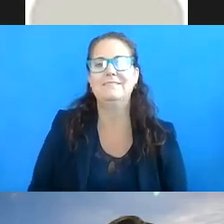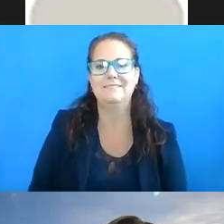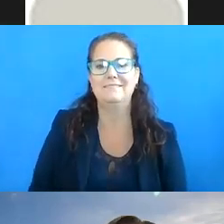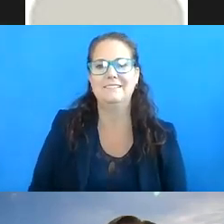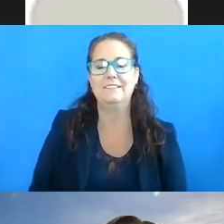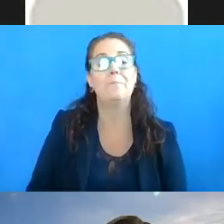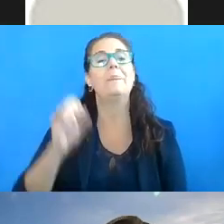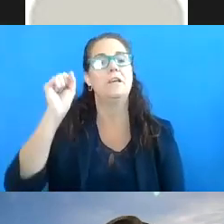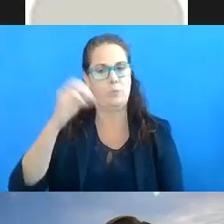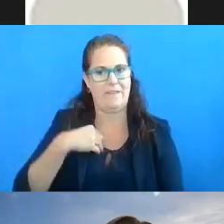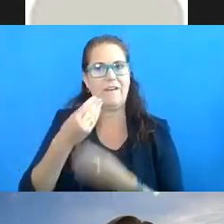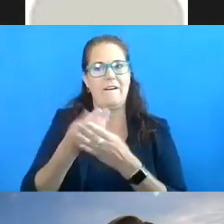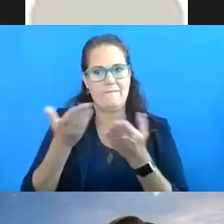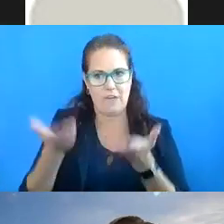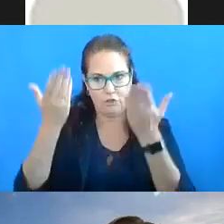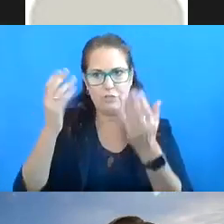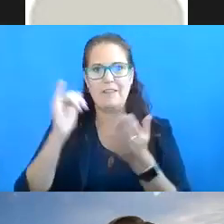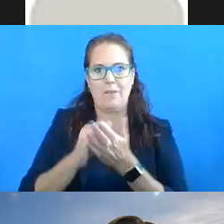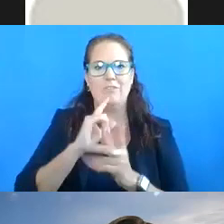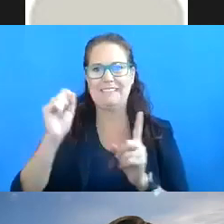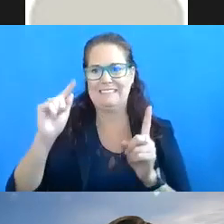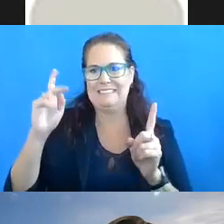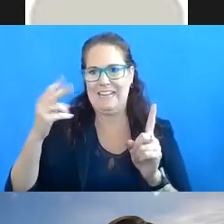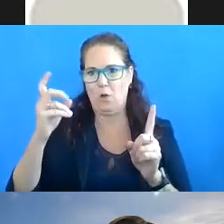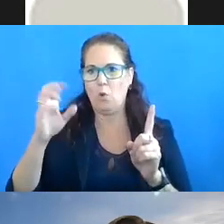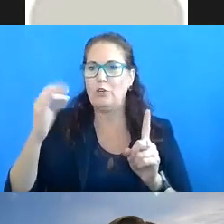So we’ve got funders. Those are your stakeholders, if they’re invested, if they have some sort of